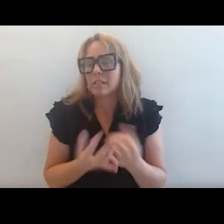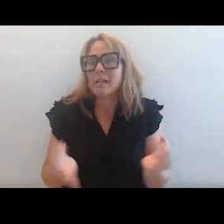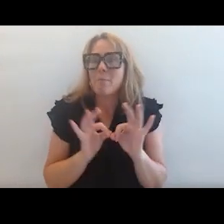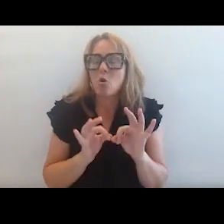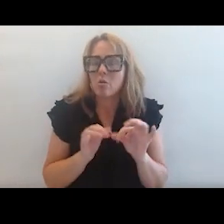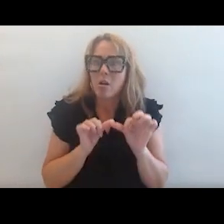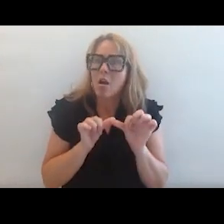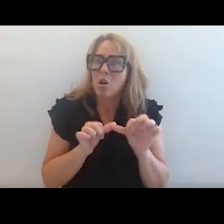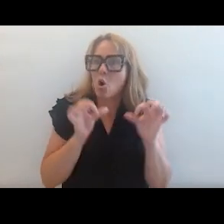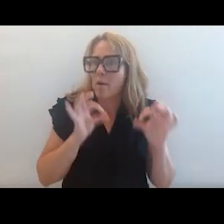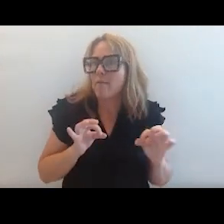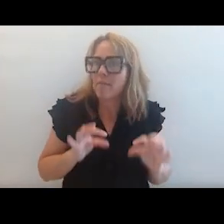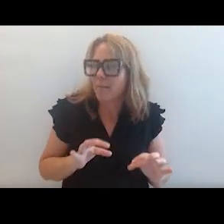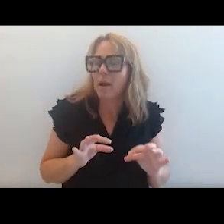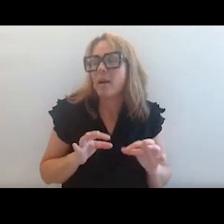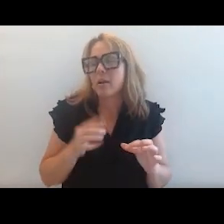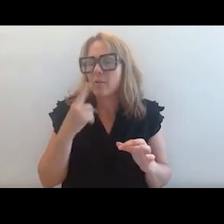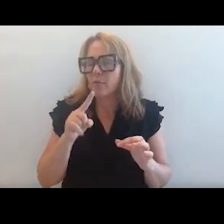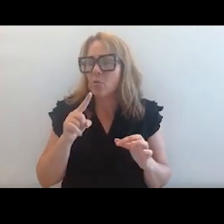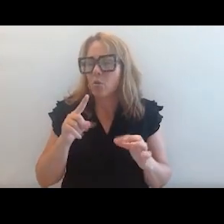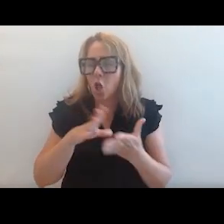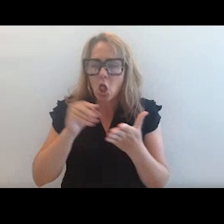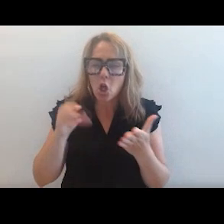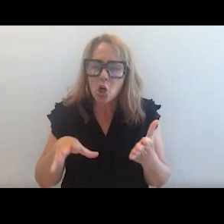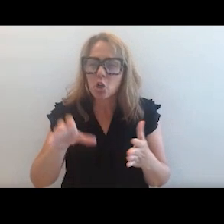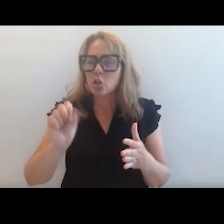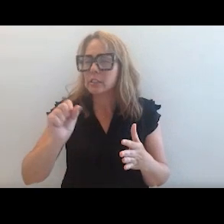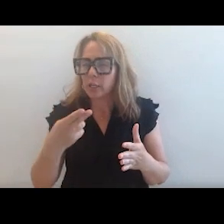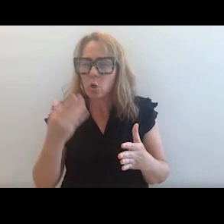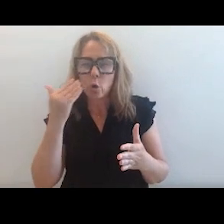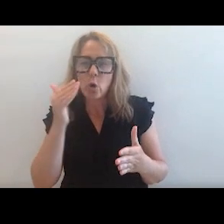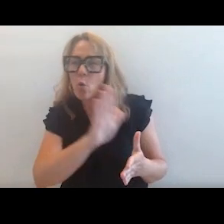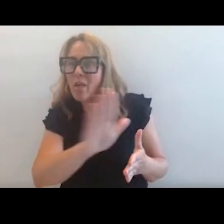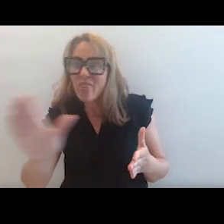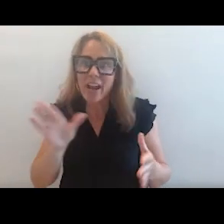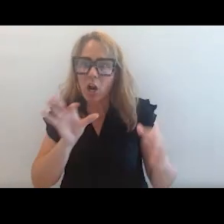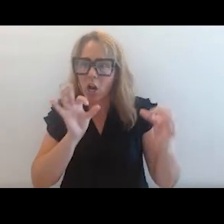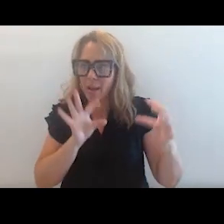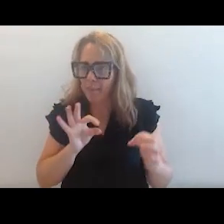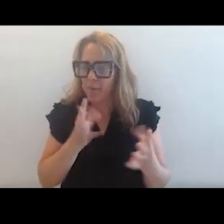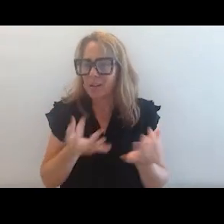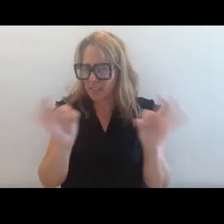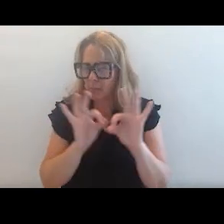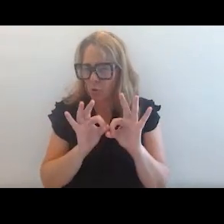feedback loops where learners and stakeholders know their input matters and see how it leads to